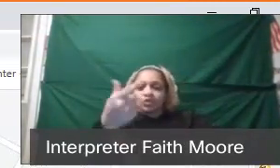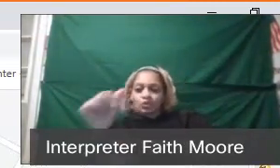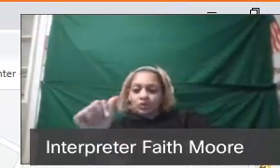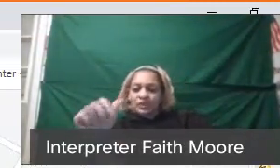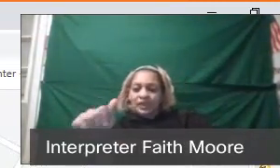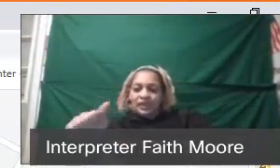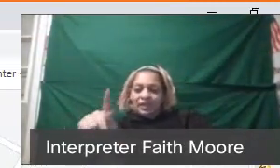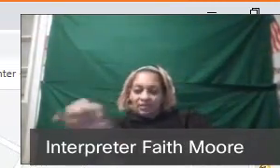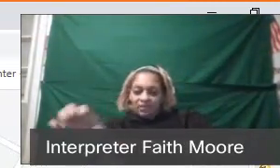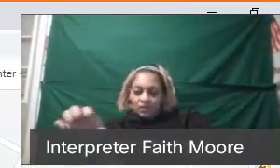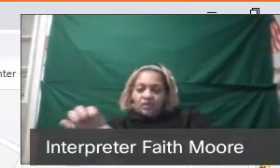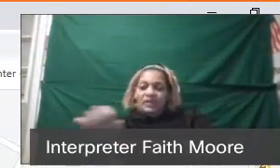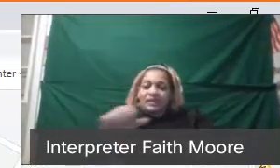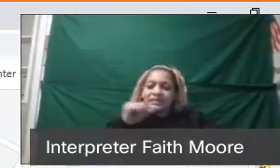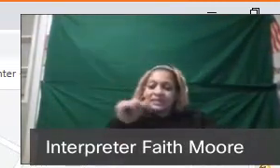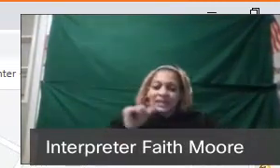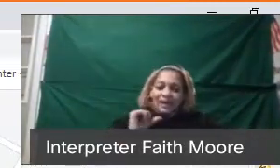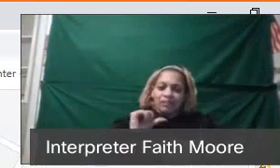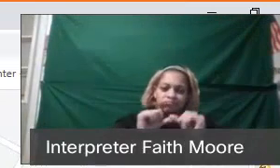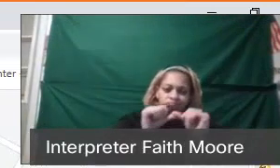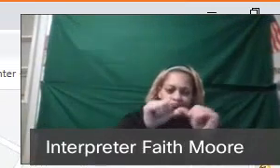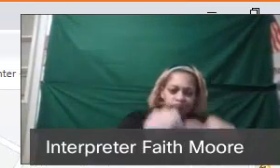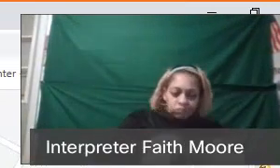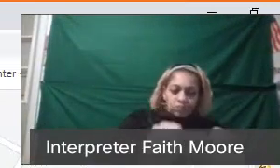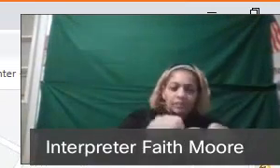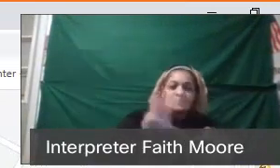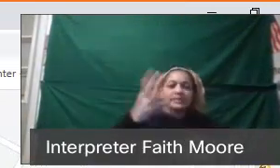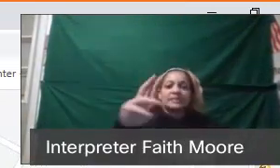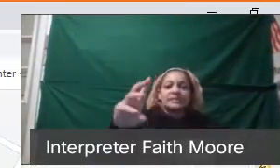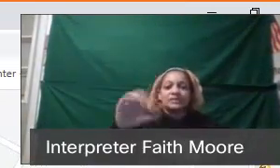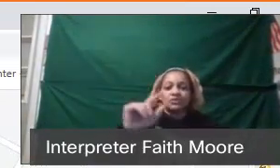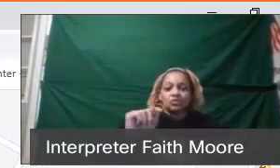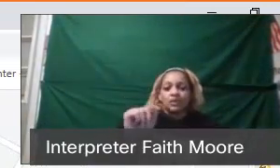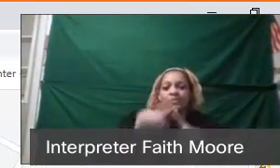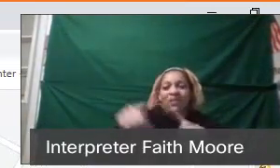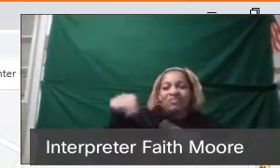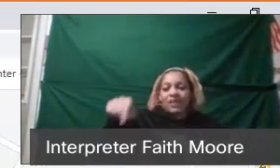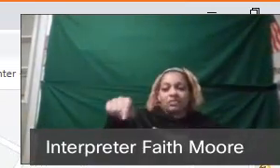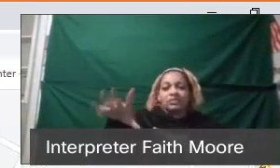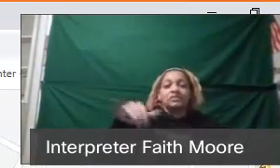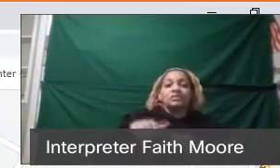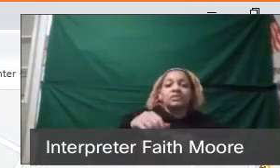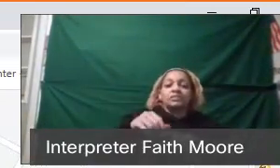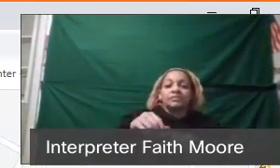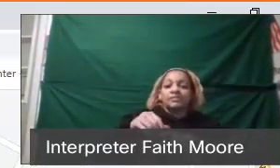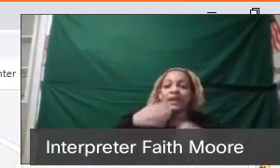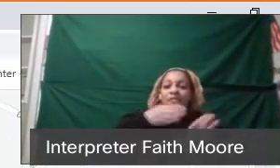Not quite all the way, the 16th street, but that 1, on what I believe is called main.